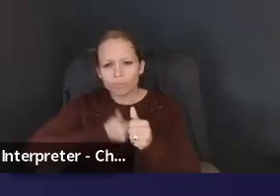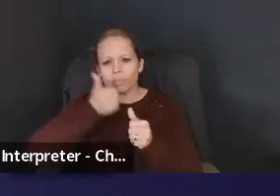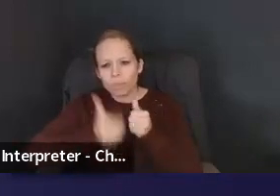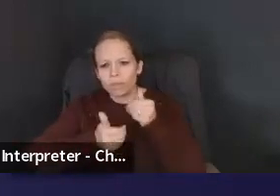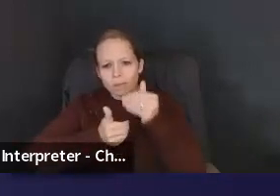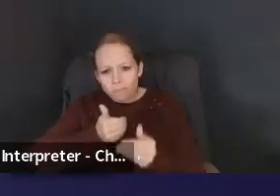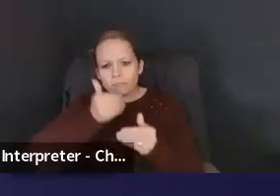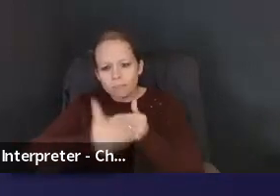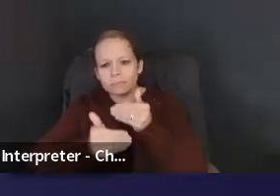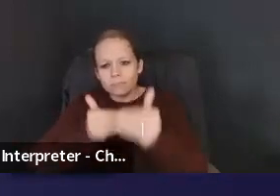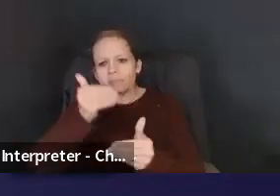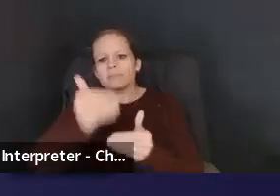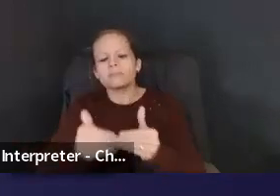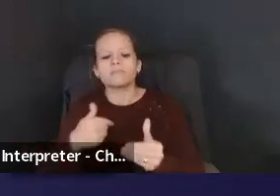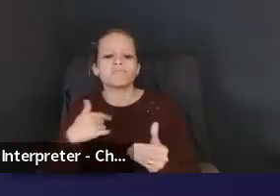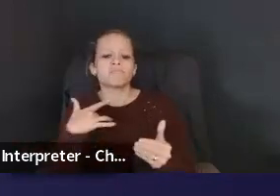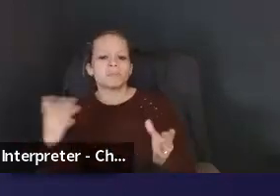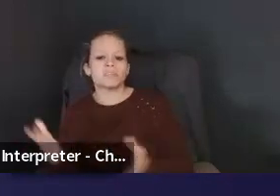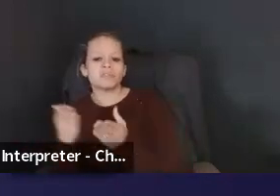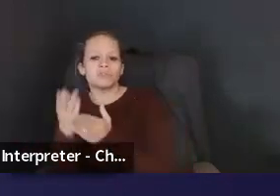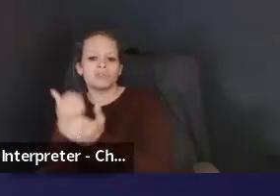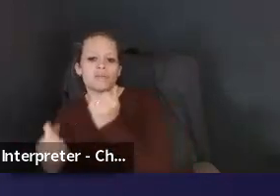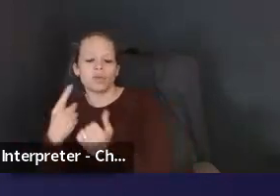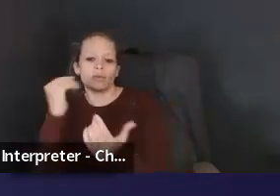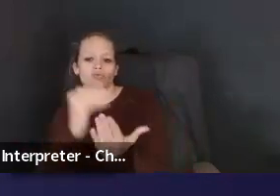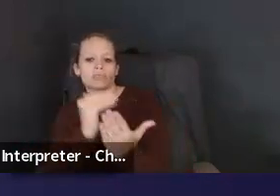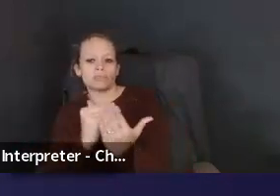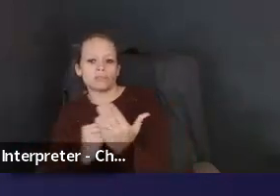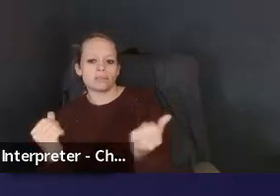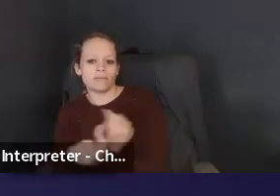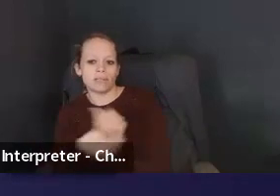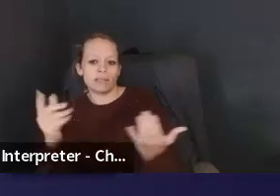folks to list them out first. Everything that needs to happen. Don't worry now about when,